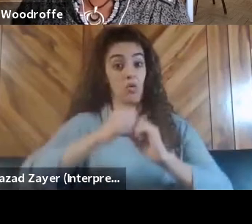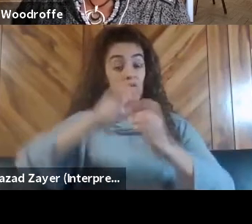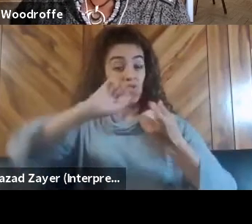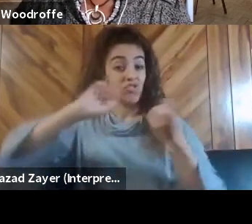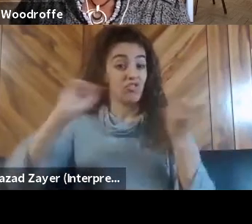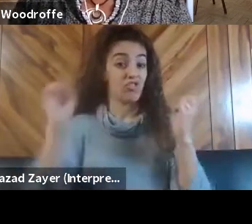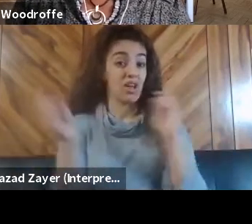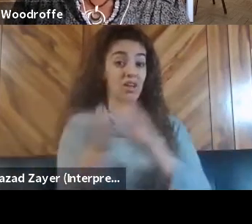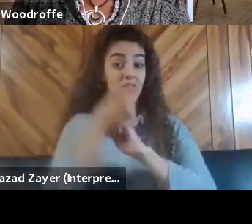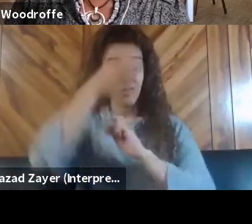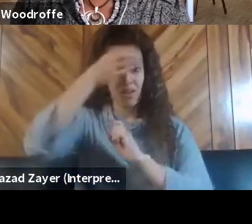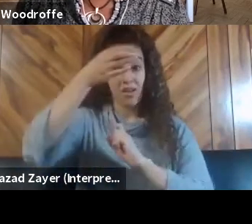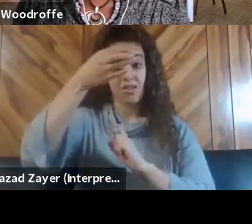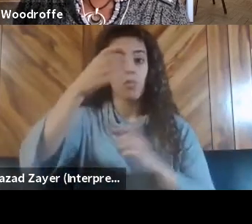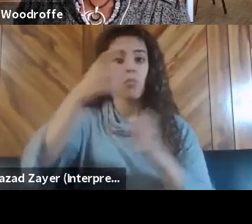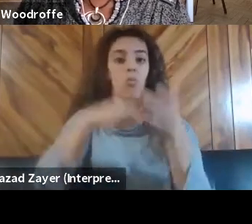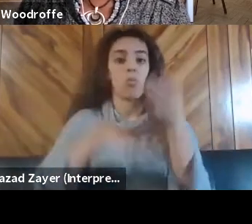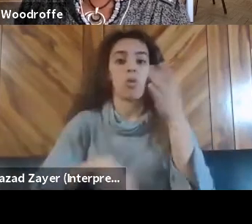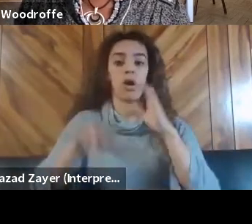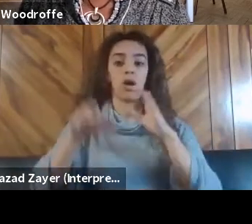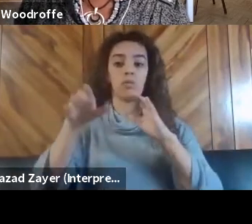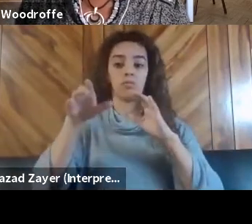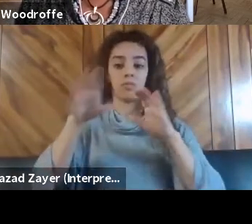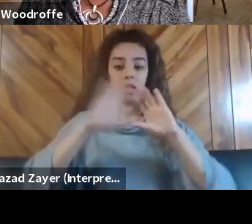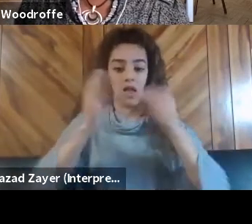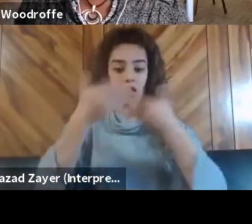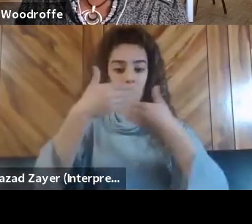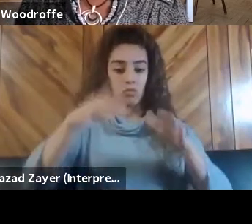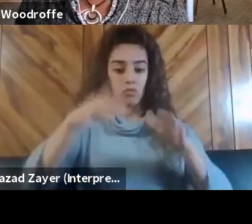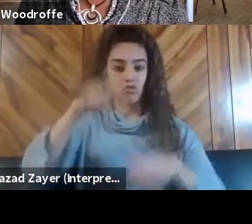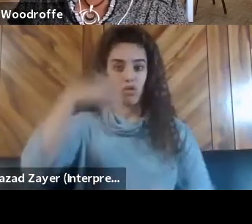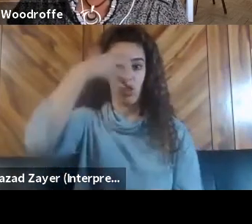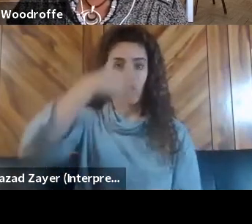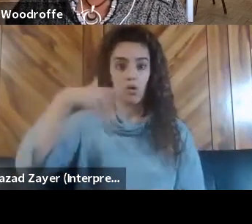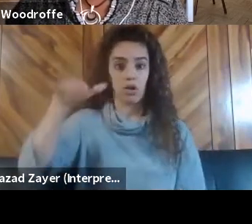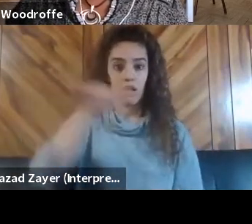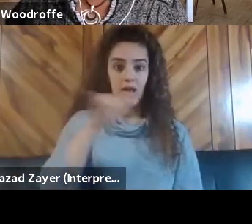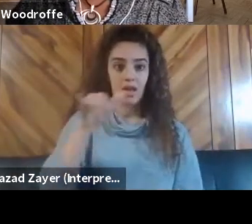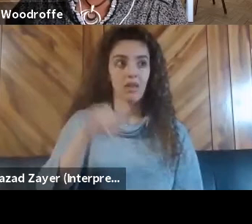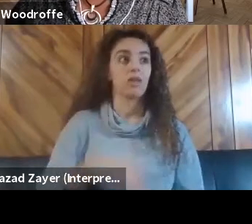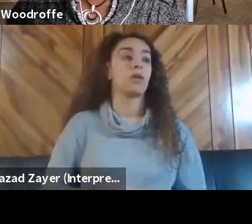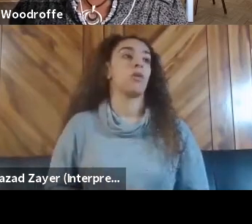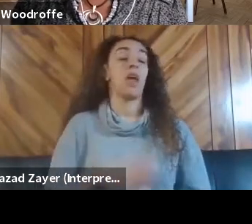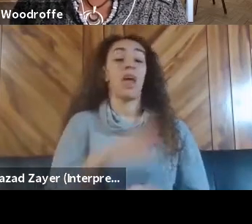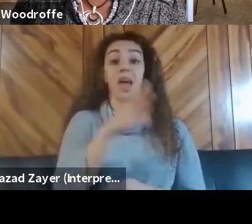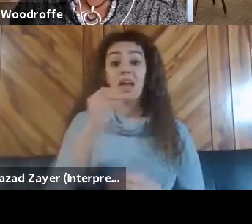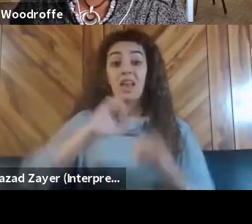students in a classroom should look like. Because when we get